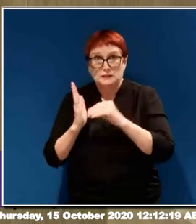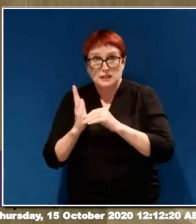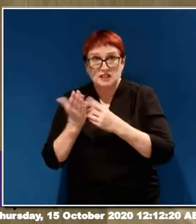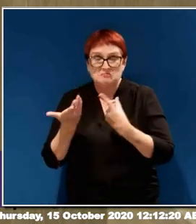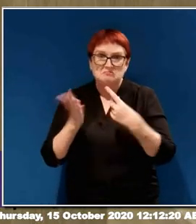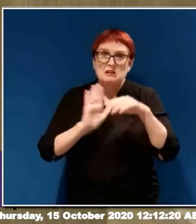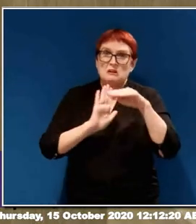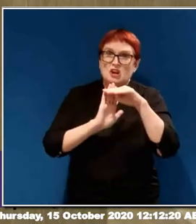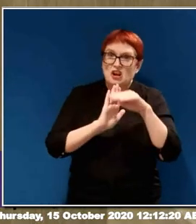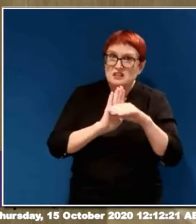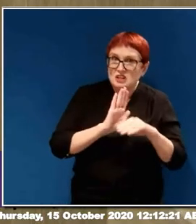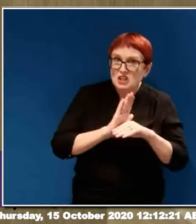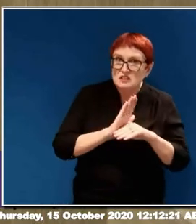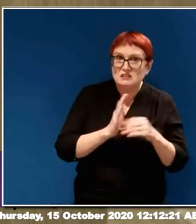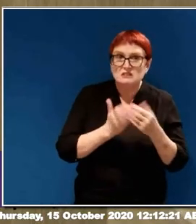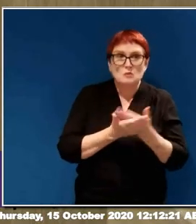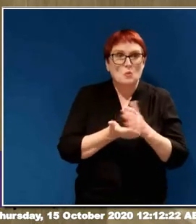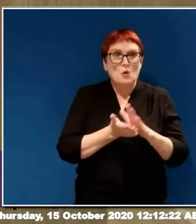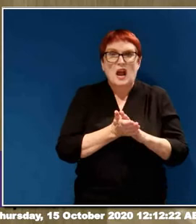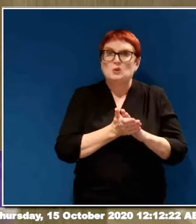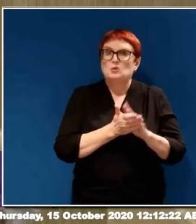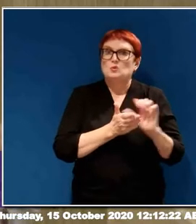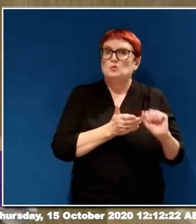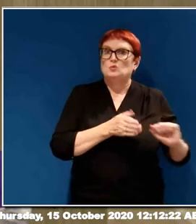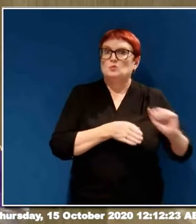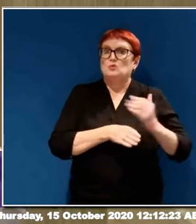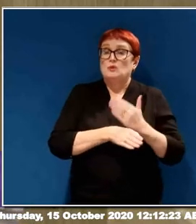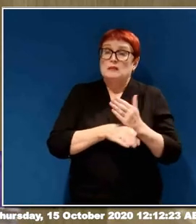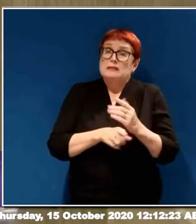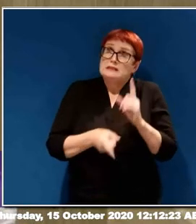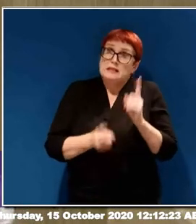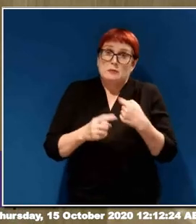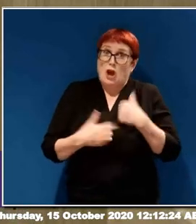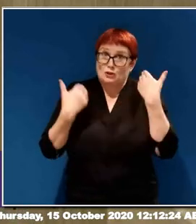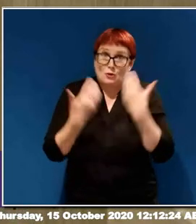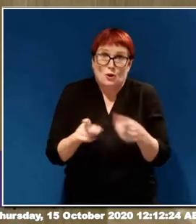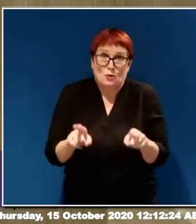And sometimes I don't have that either but together we work through it.